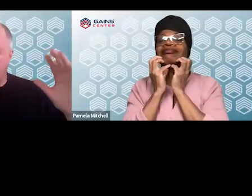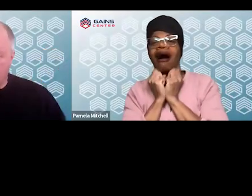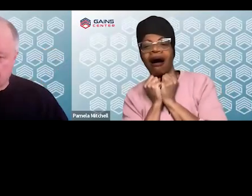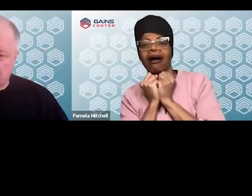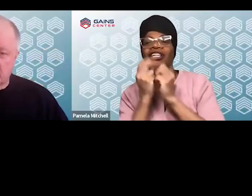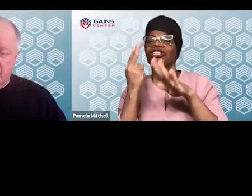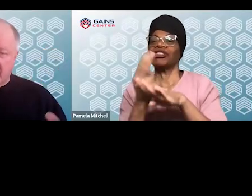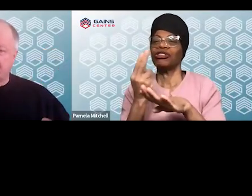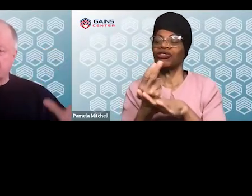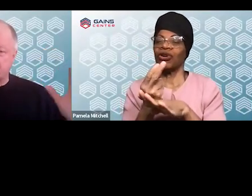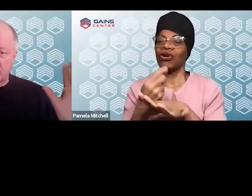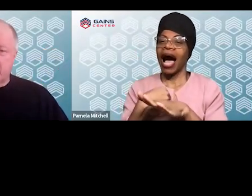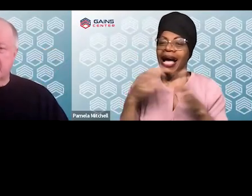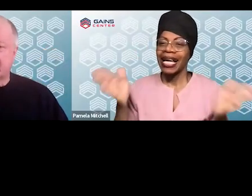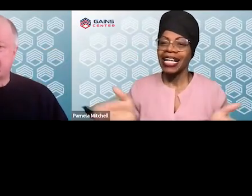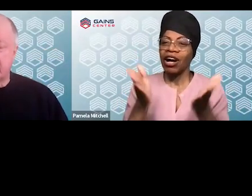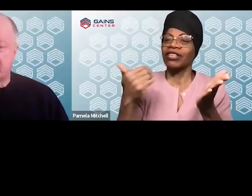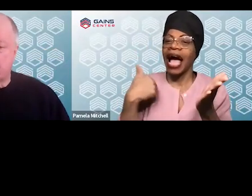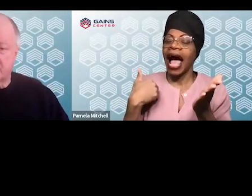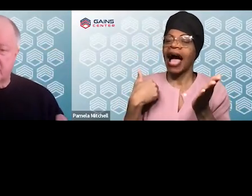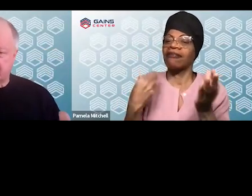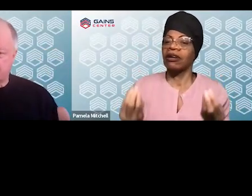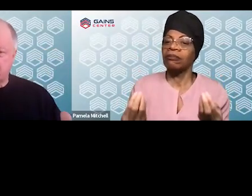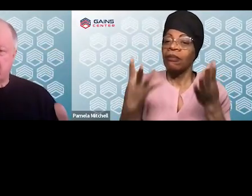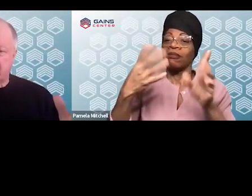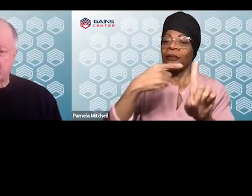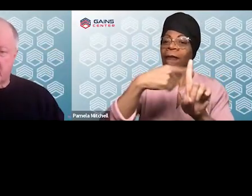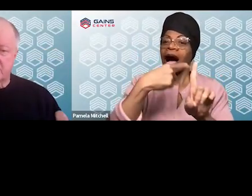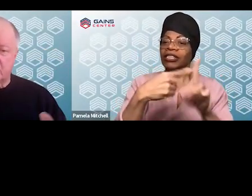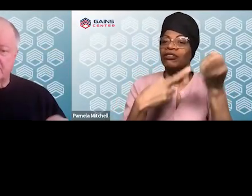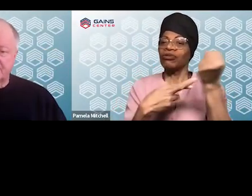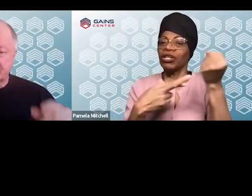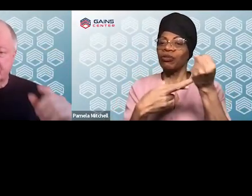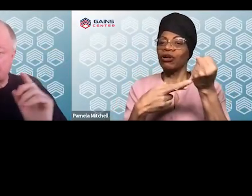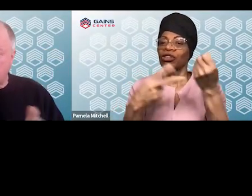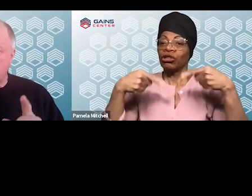I encourage you to have as much positive reinforcement in treatment as possible.